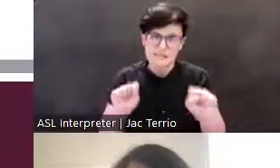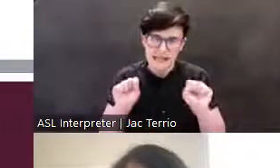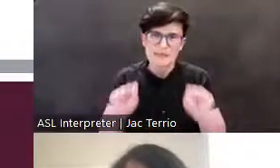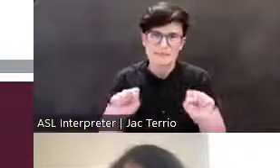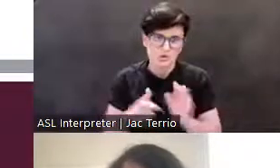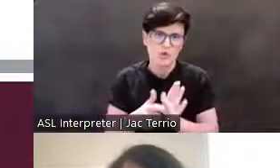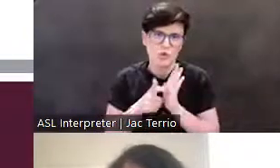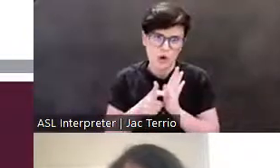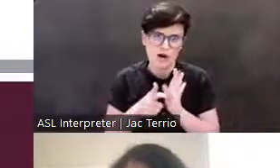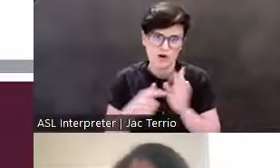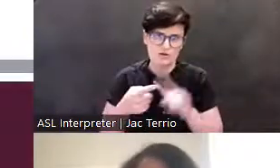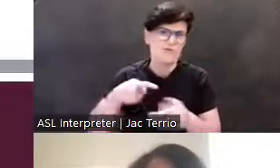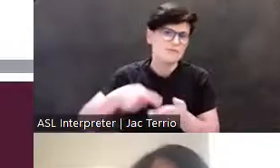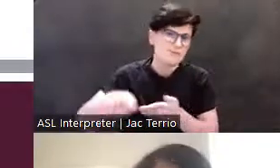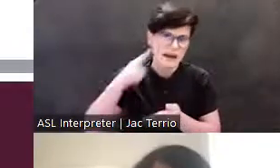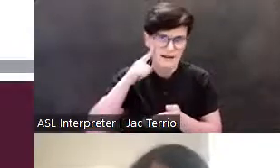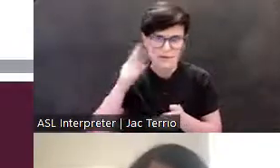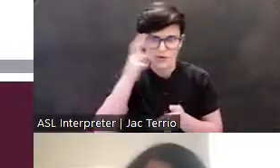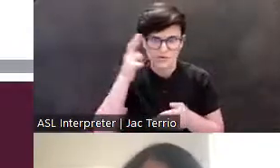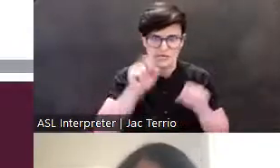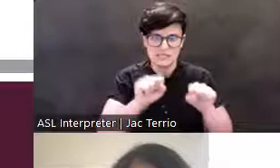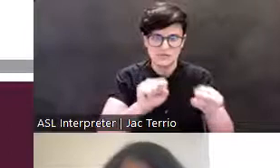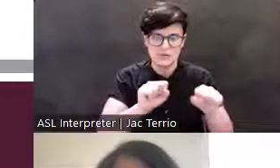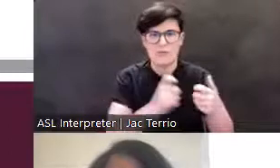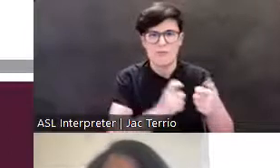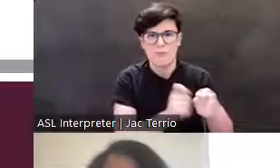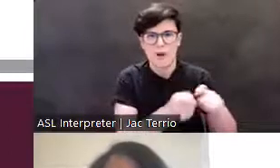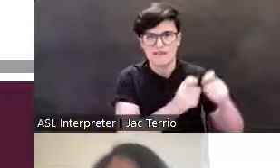a reasonable modification to the home. You should know that.